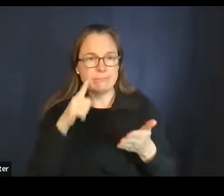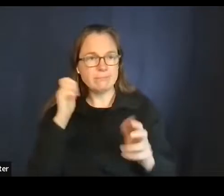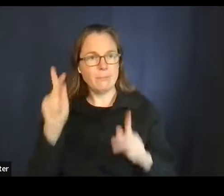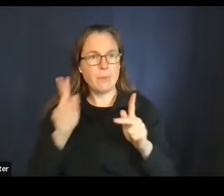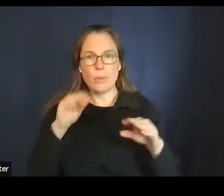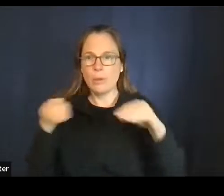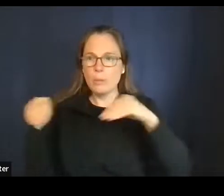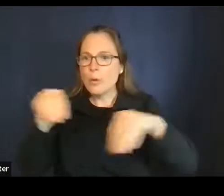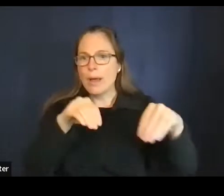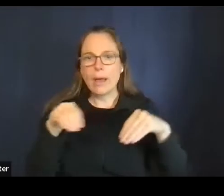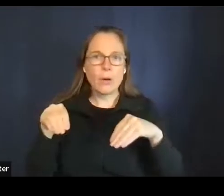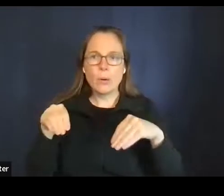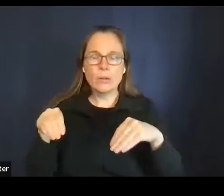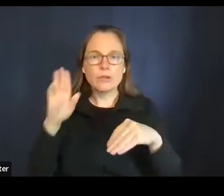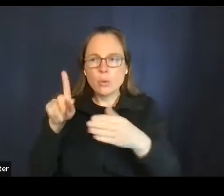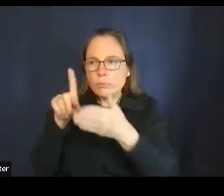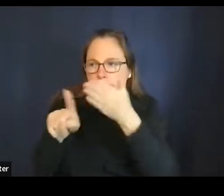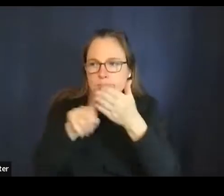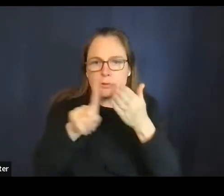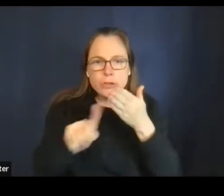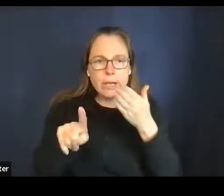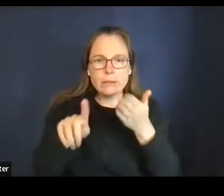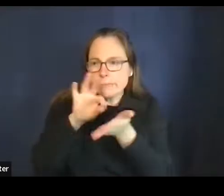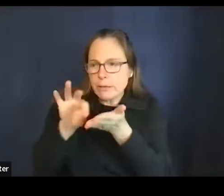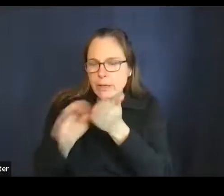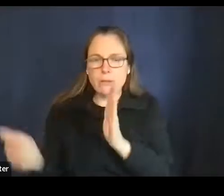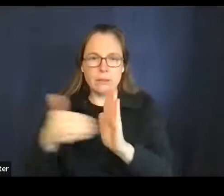And and so there'll be a new commission brought into